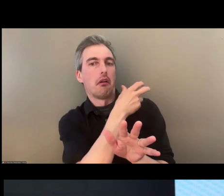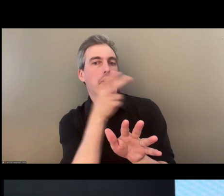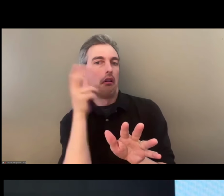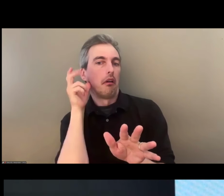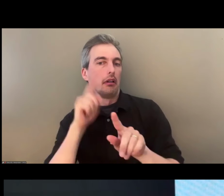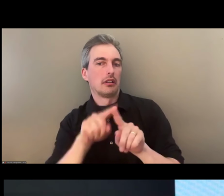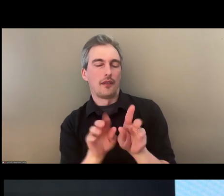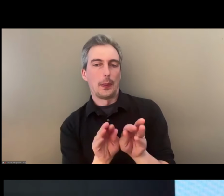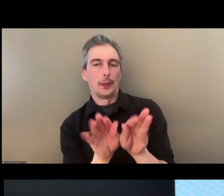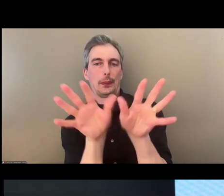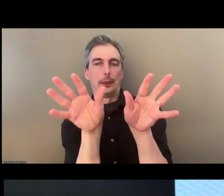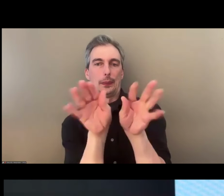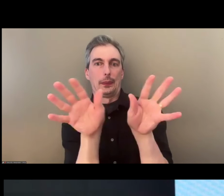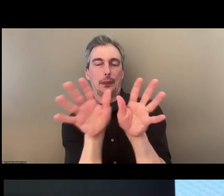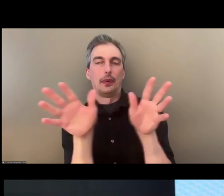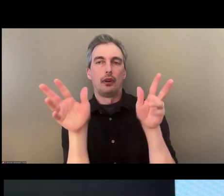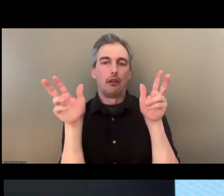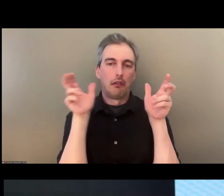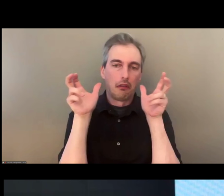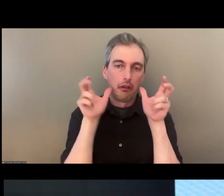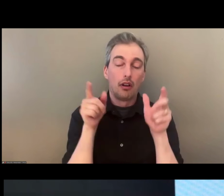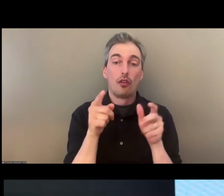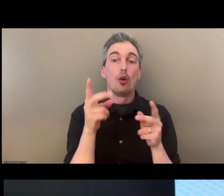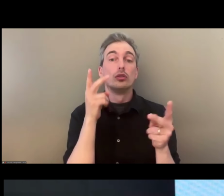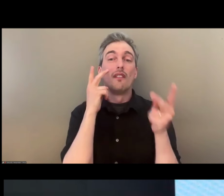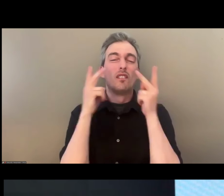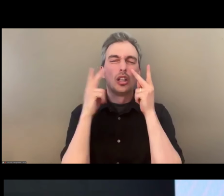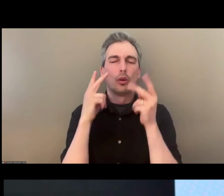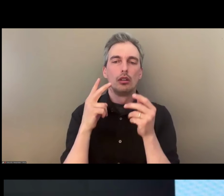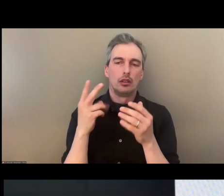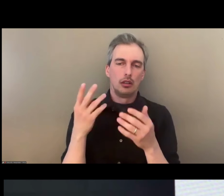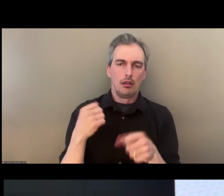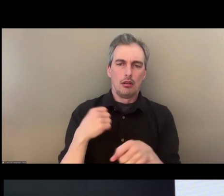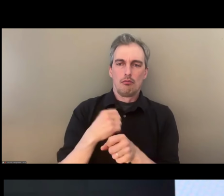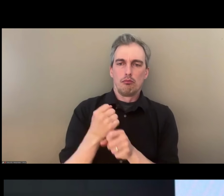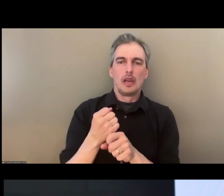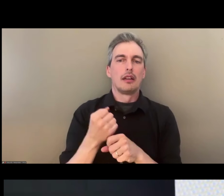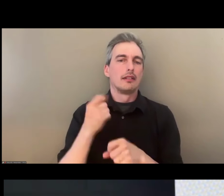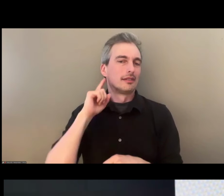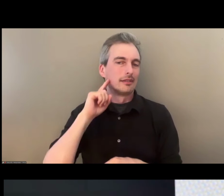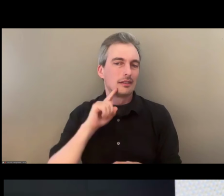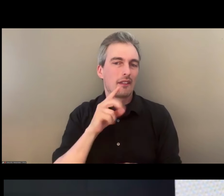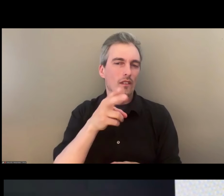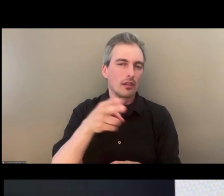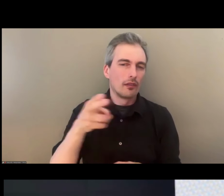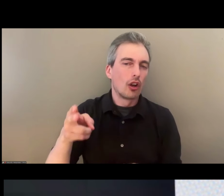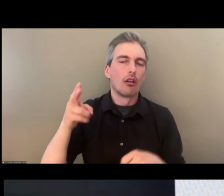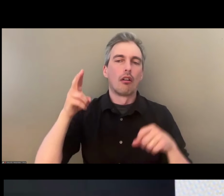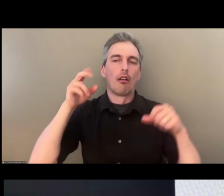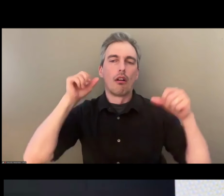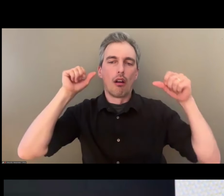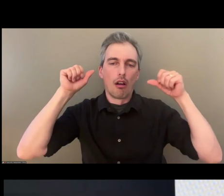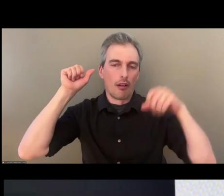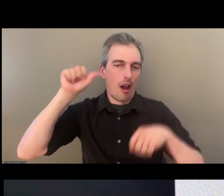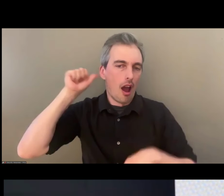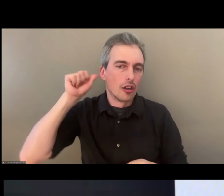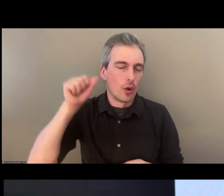hearing audio engineers more confidence about what's going on with the sound, and helps them save their hearing energy.